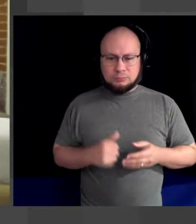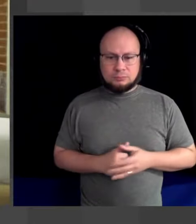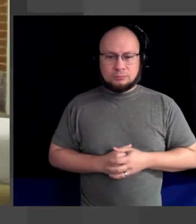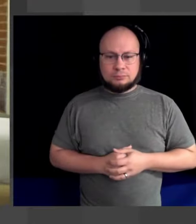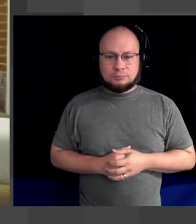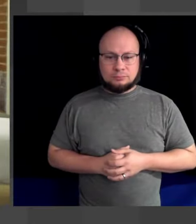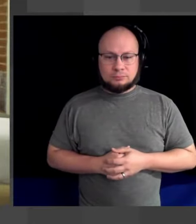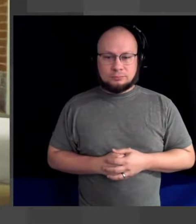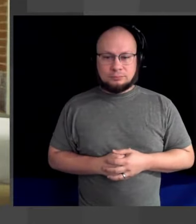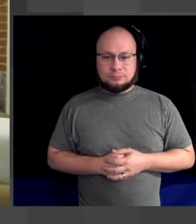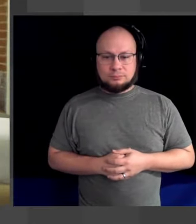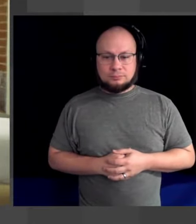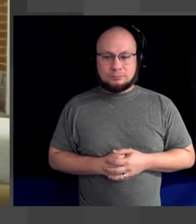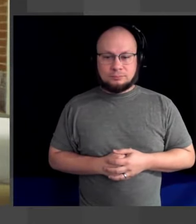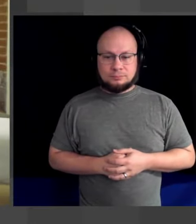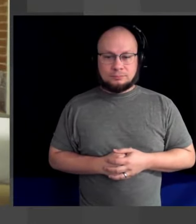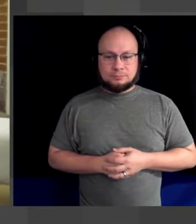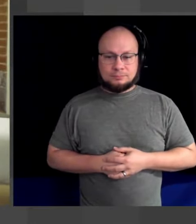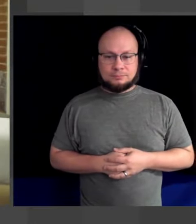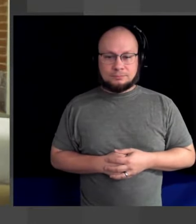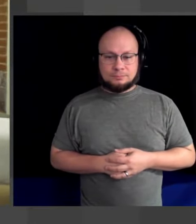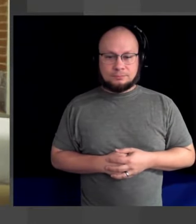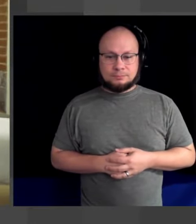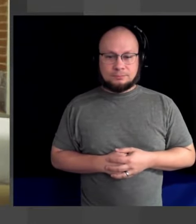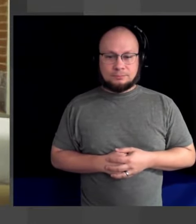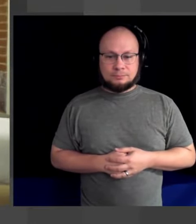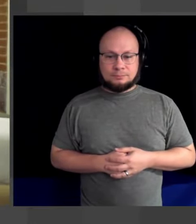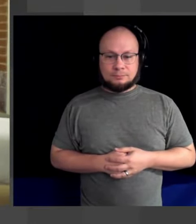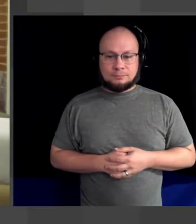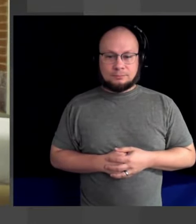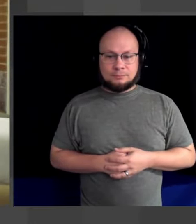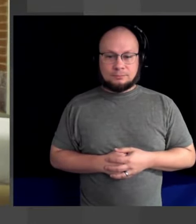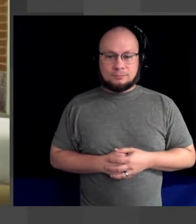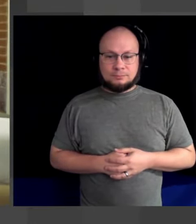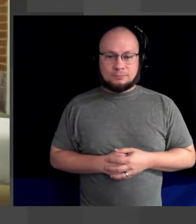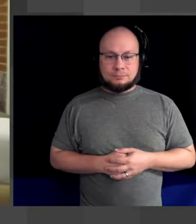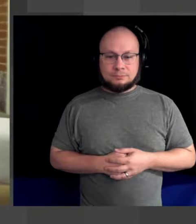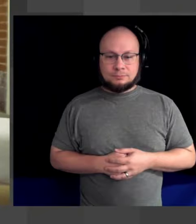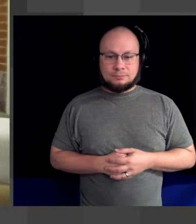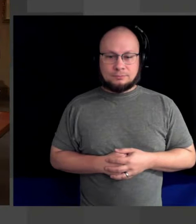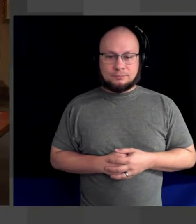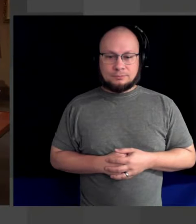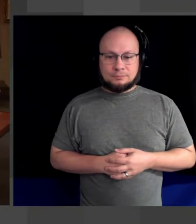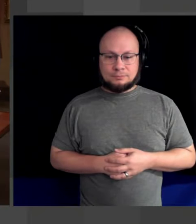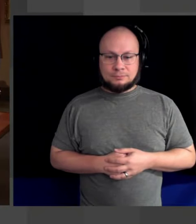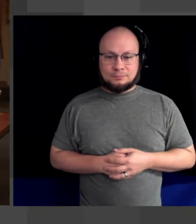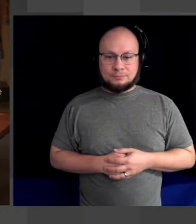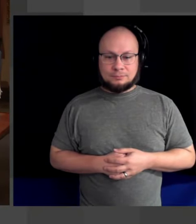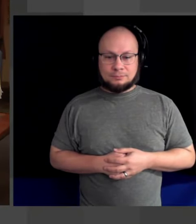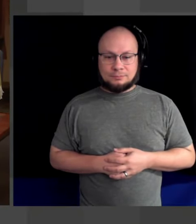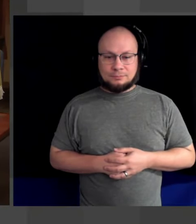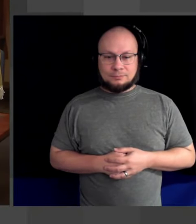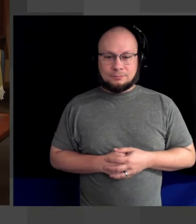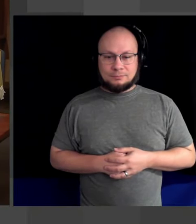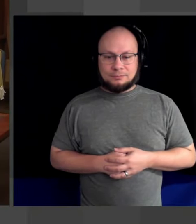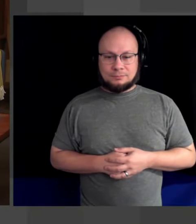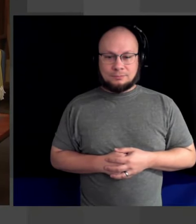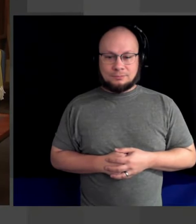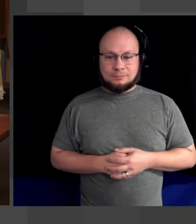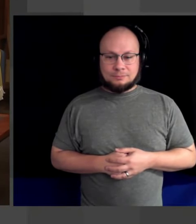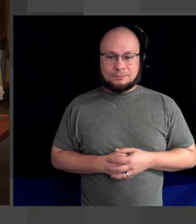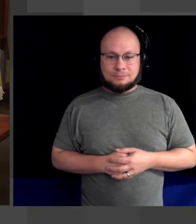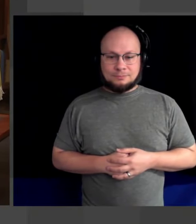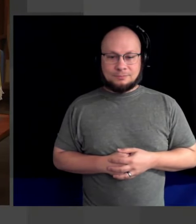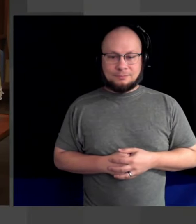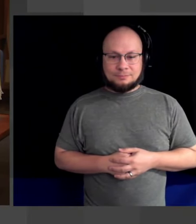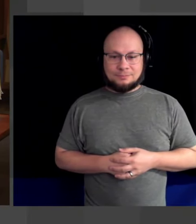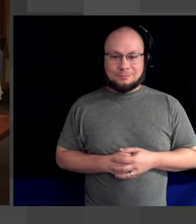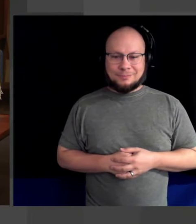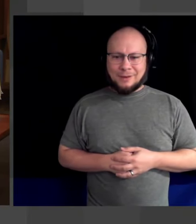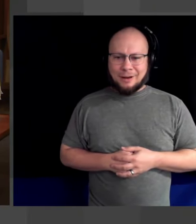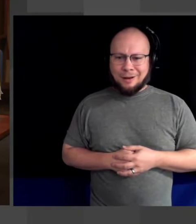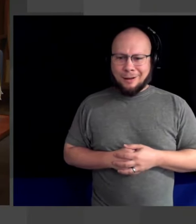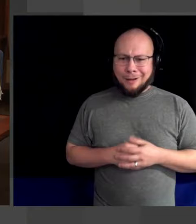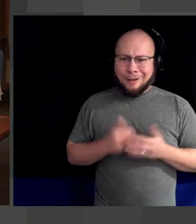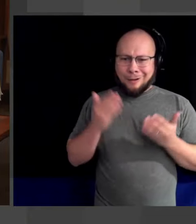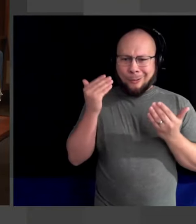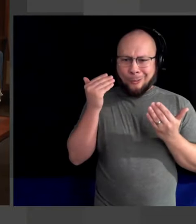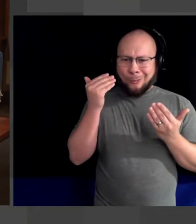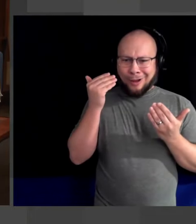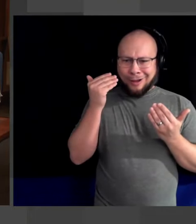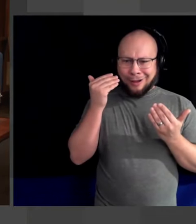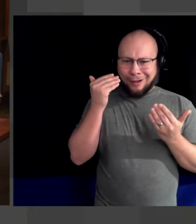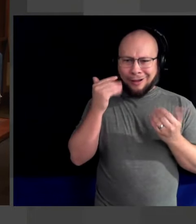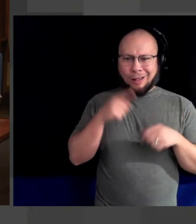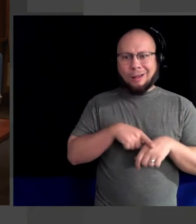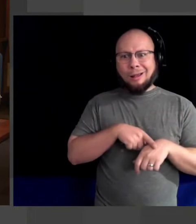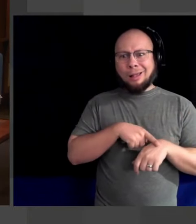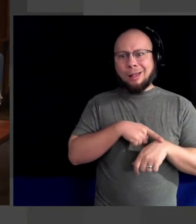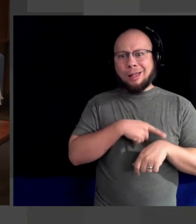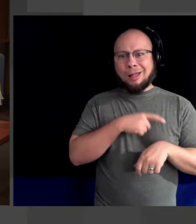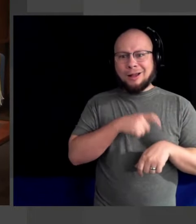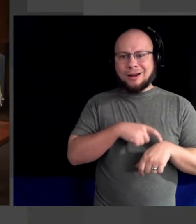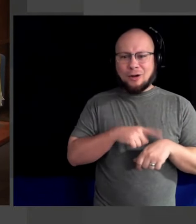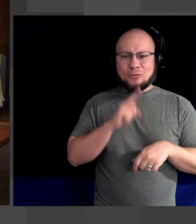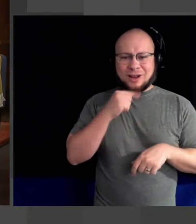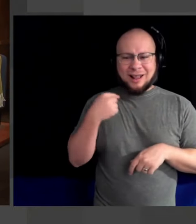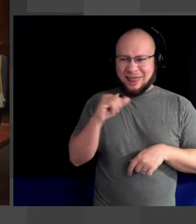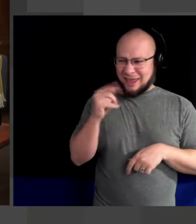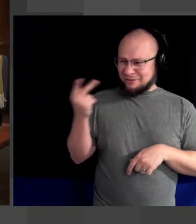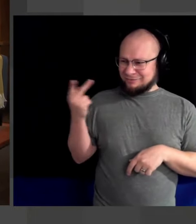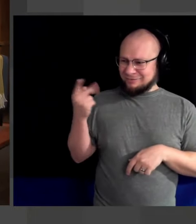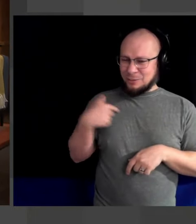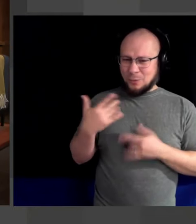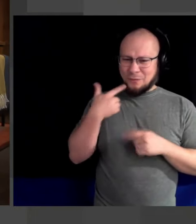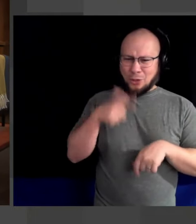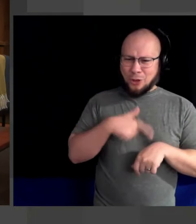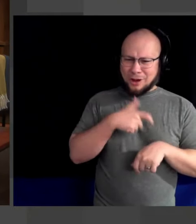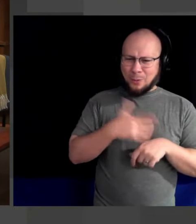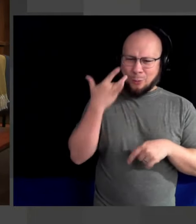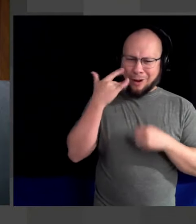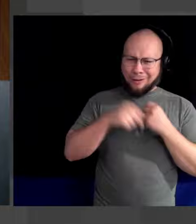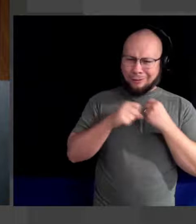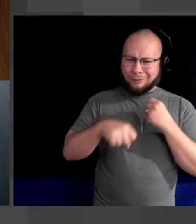WE ALLLL WANT TO KNOW.